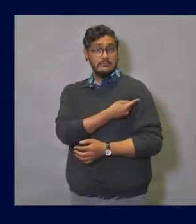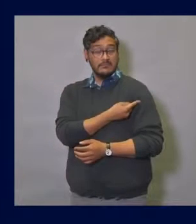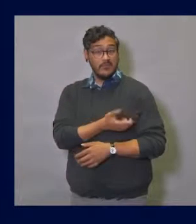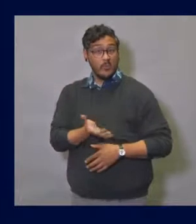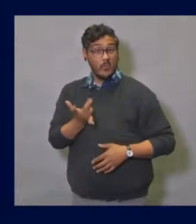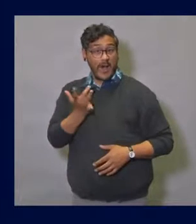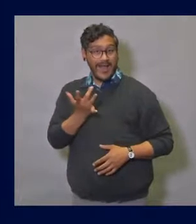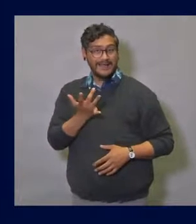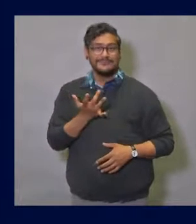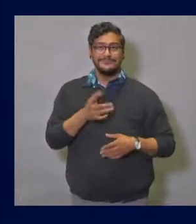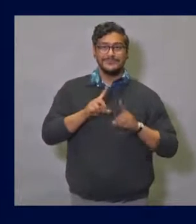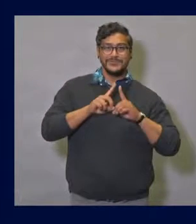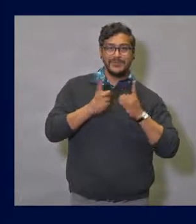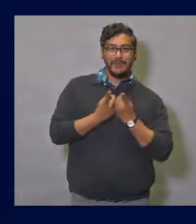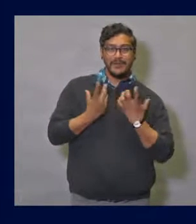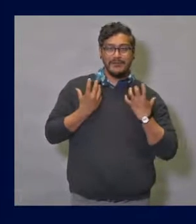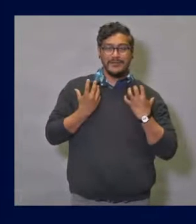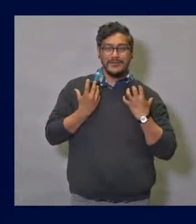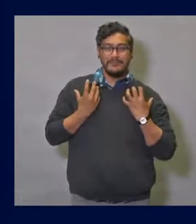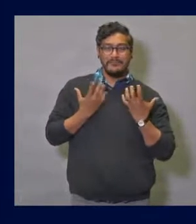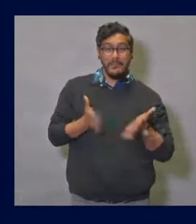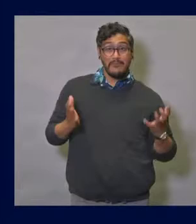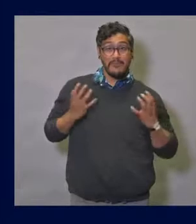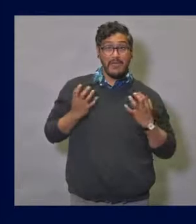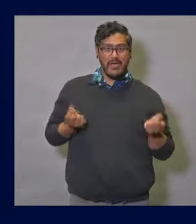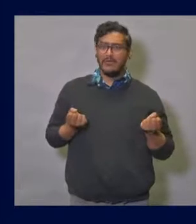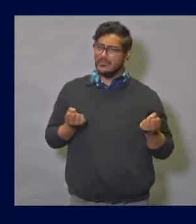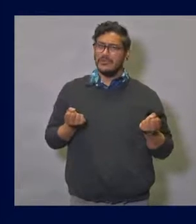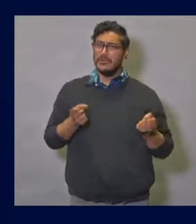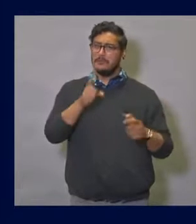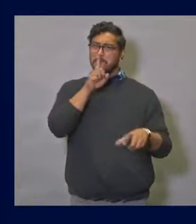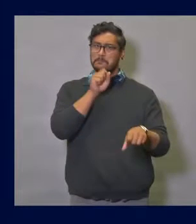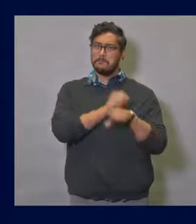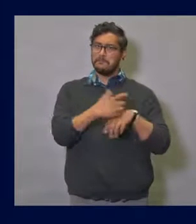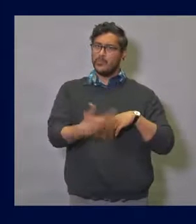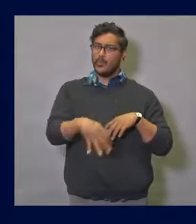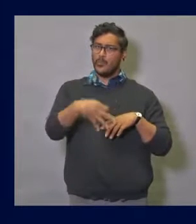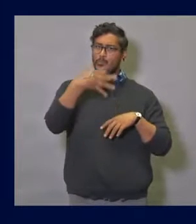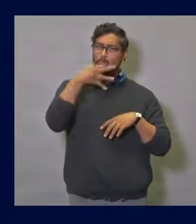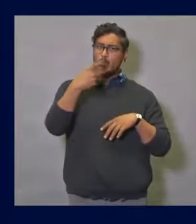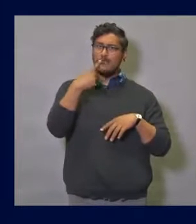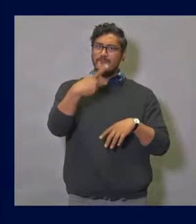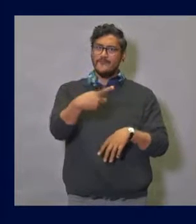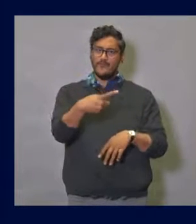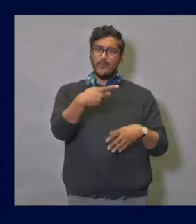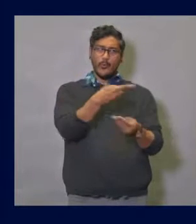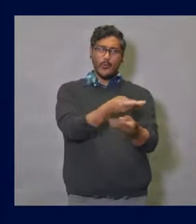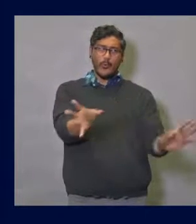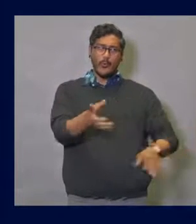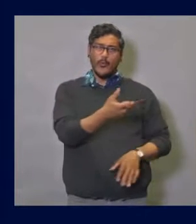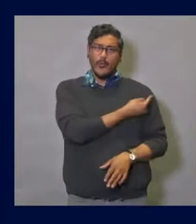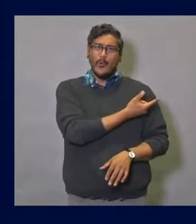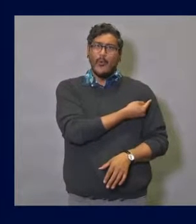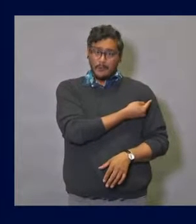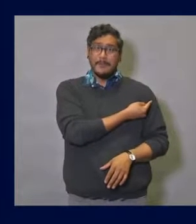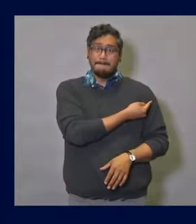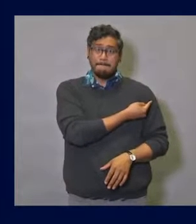CONDADO DE LOS ÁNGELES, EL ESTADO HABLAMOS SOBRE LA FORMA DE COORDINAR LOS ESFUERZOS DE VACUNACIÓN, DADO LA AMPLIA